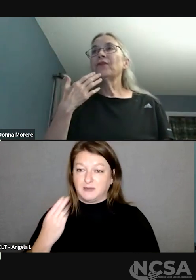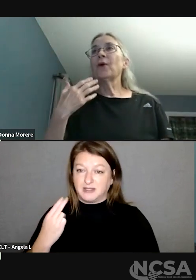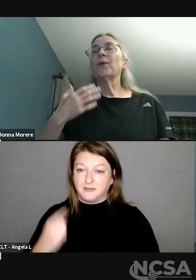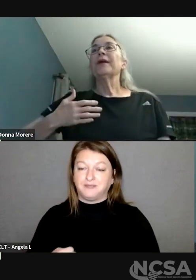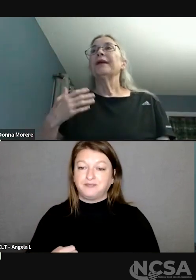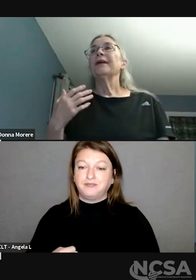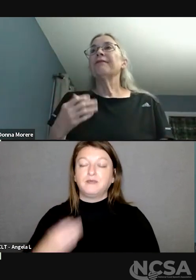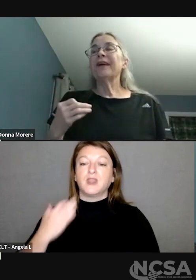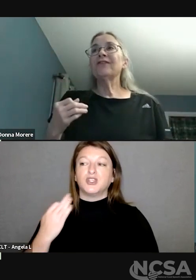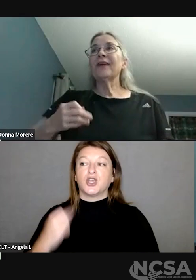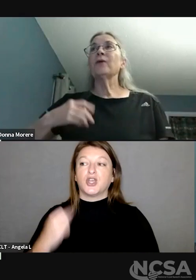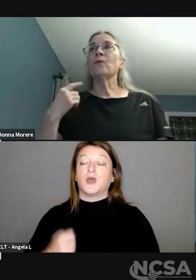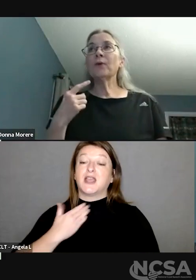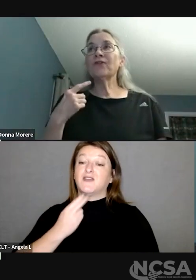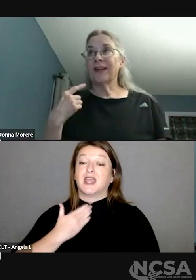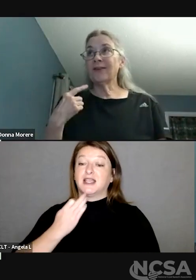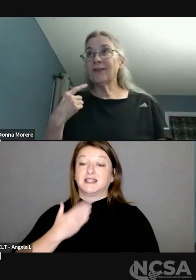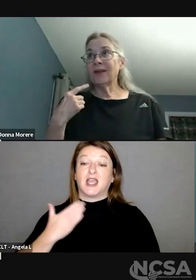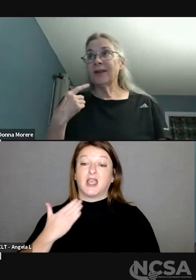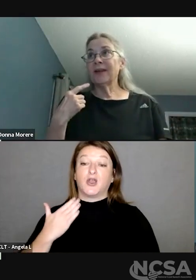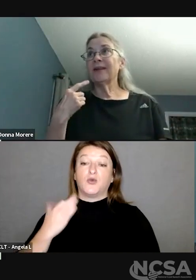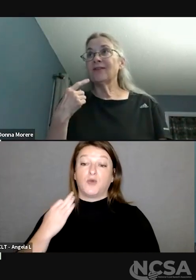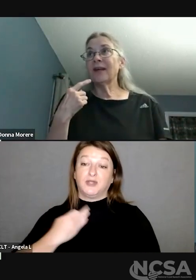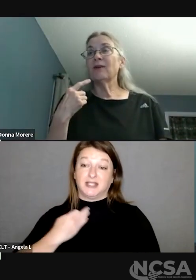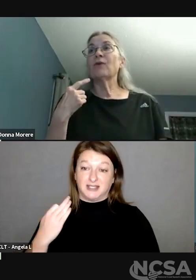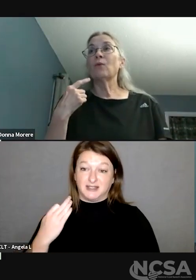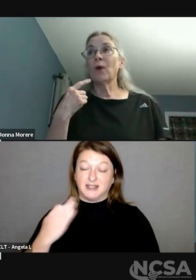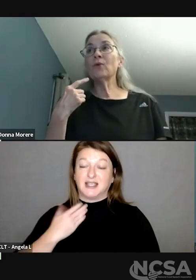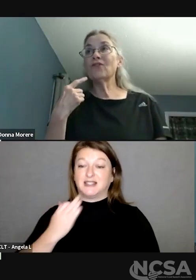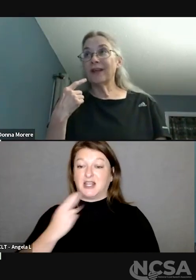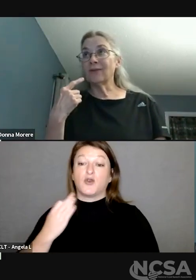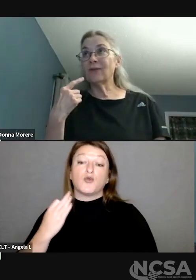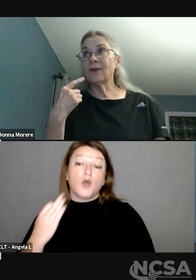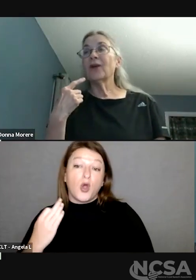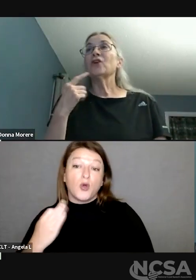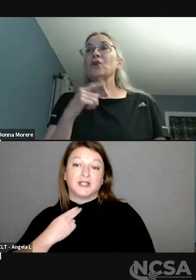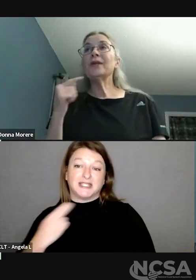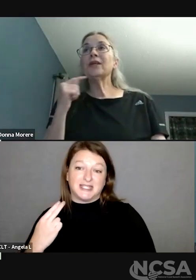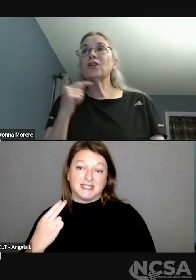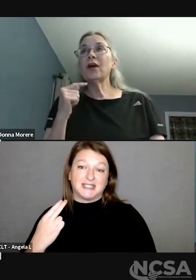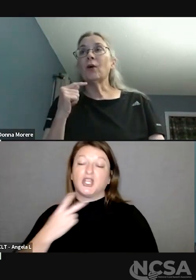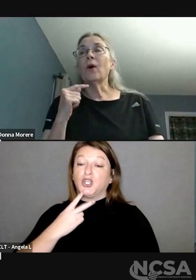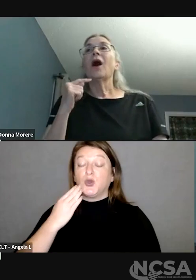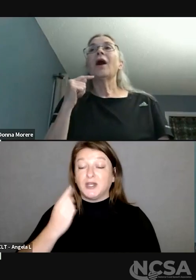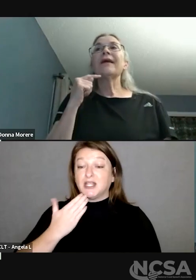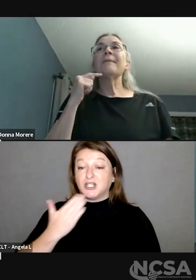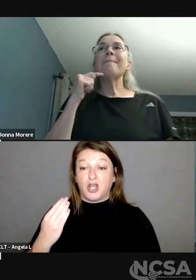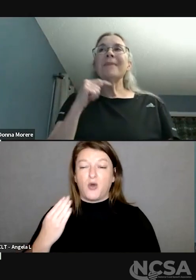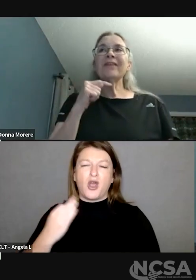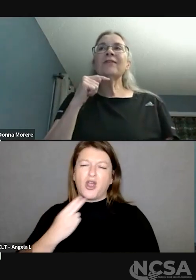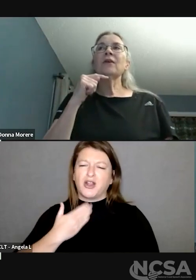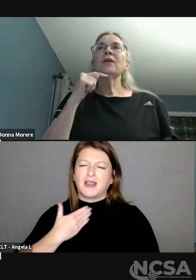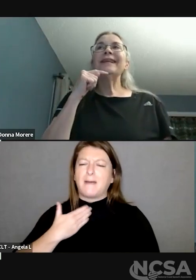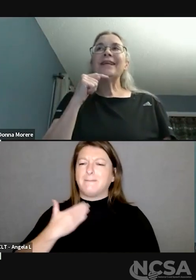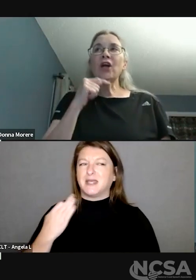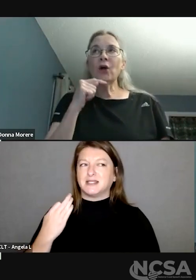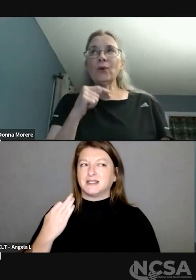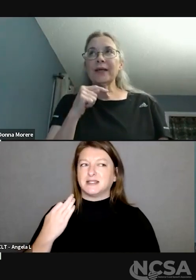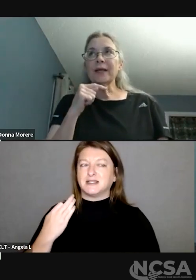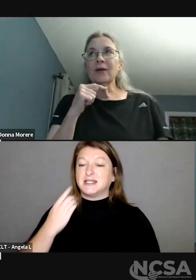So if they say rosis /roʊ.sɪs / instead of roses [roʊ.zɪz ], you need to know are they miss decoding it